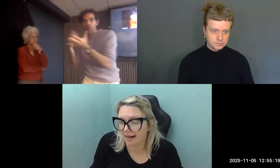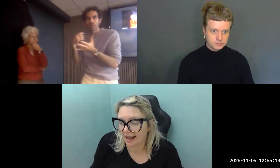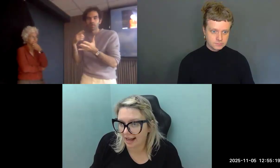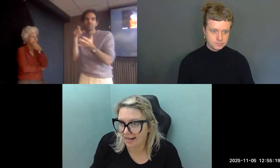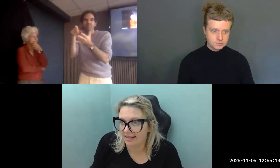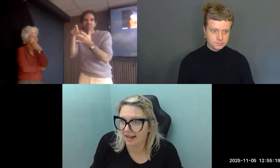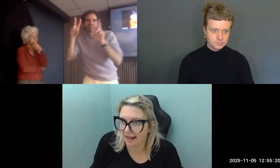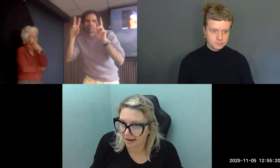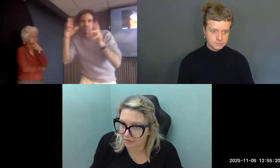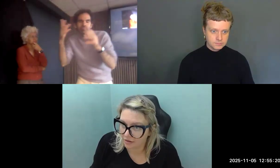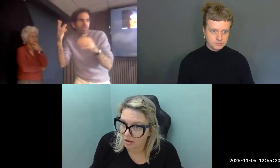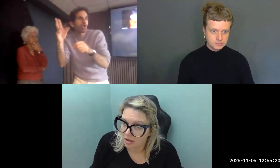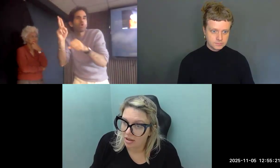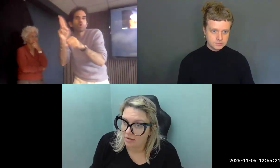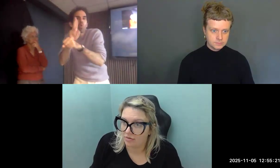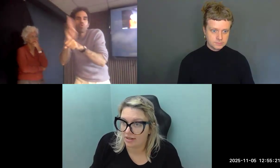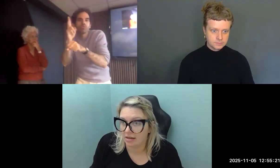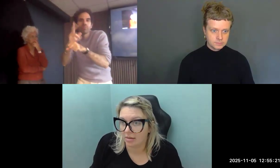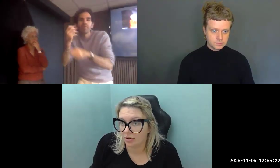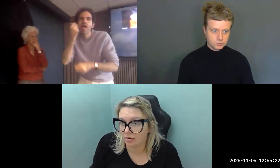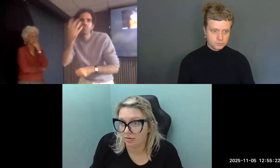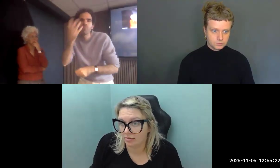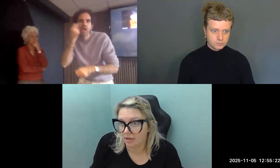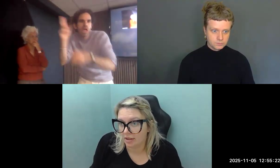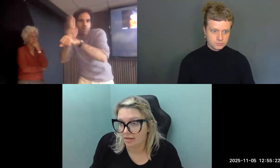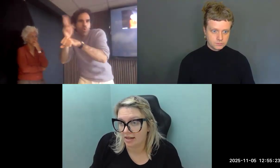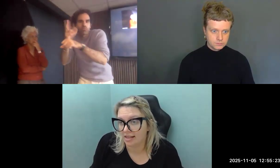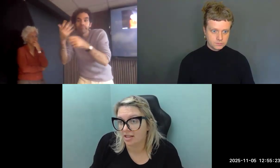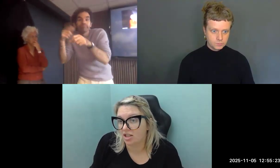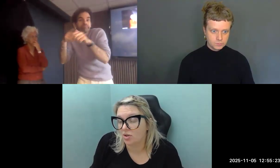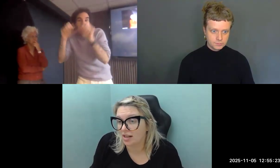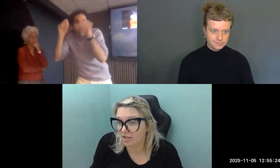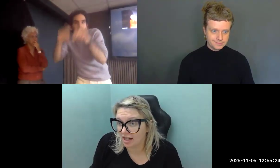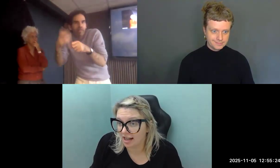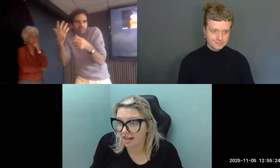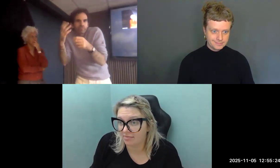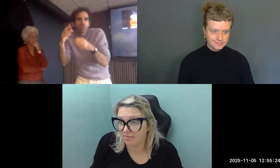CAN and HAVE. For example, signs that are used every day.